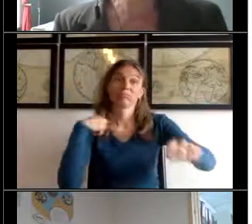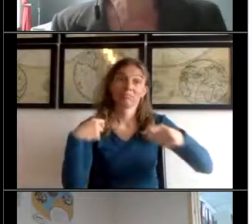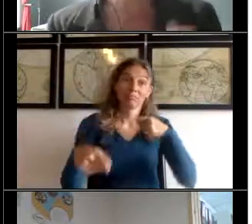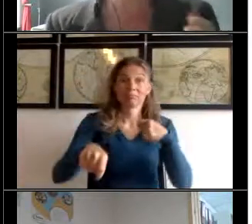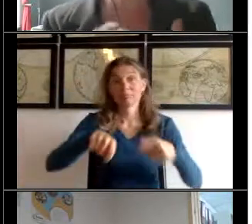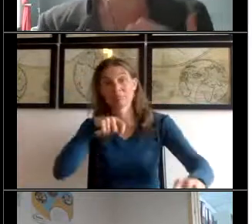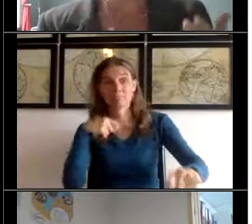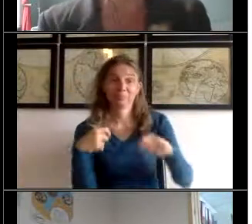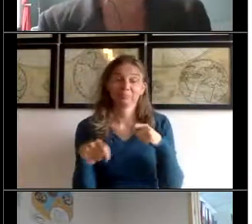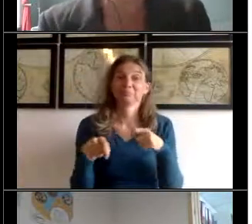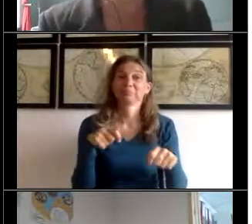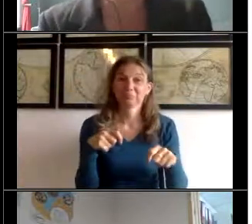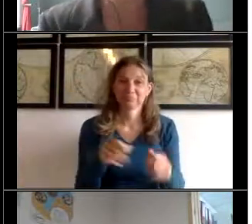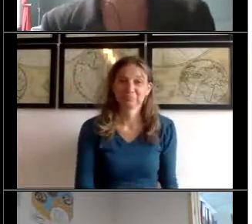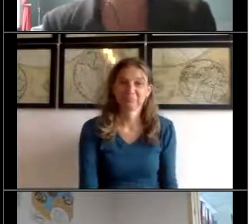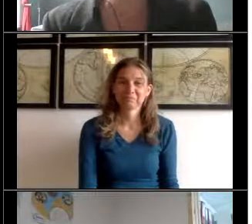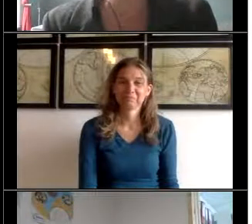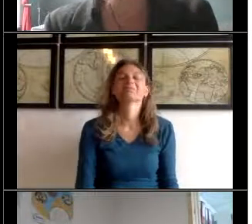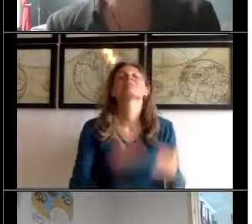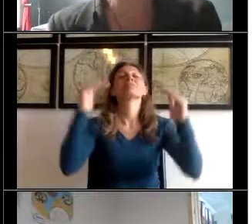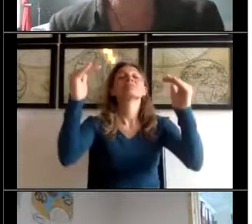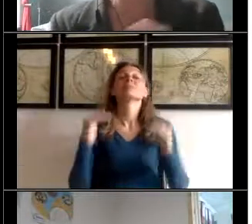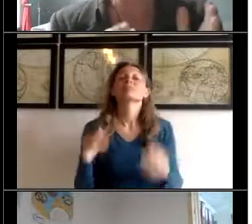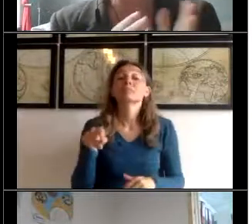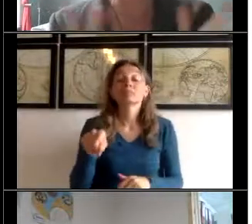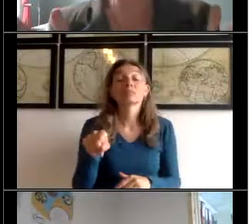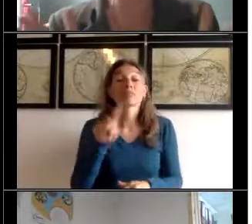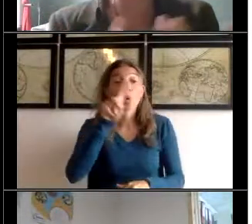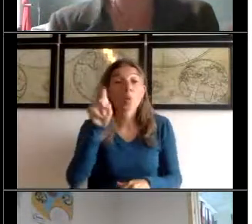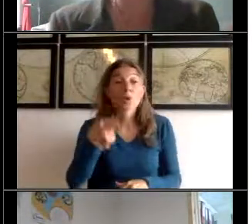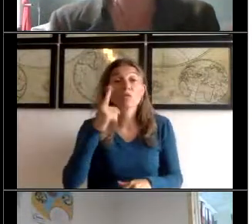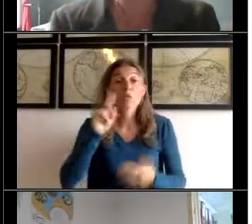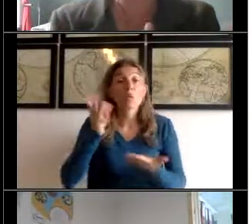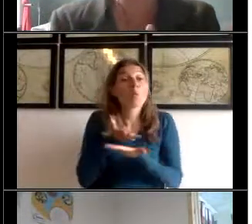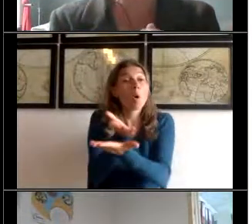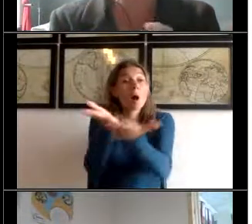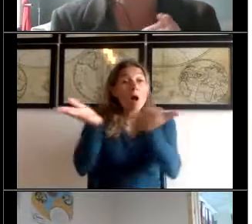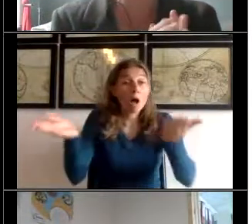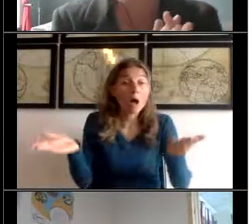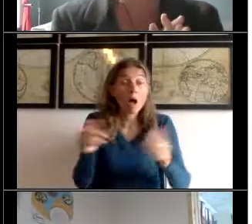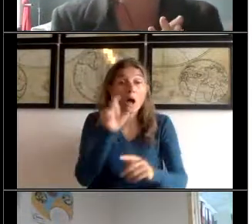I have a question for all of the presenters, so for you Vibhu and the presenters on screen.